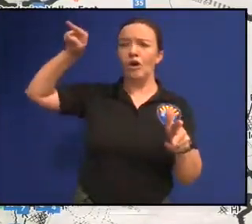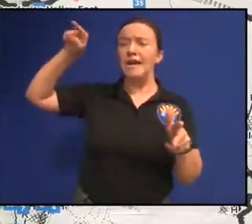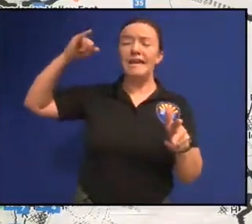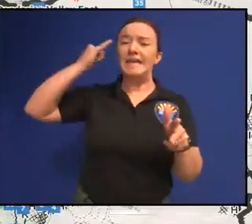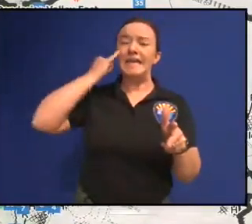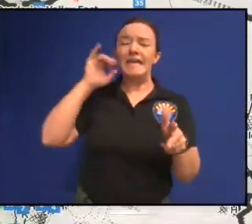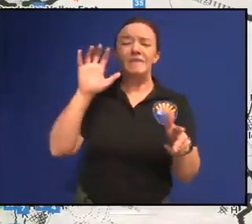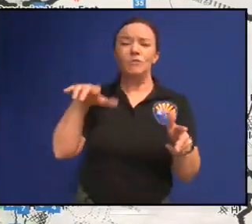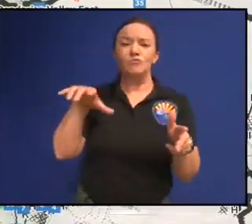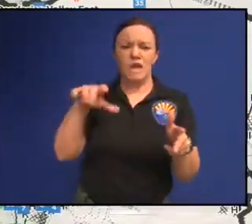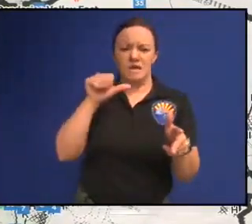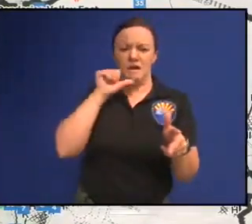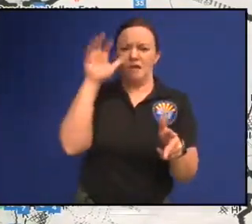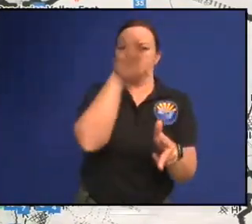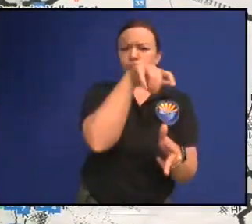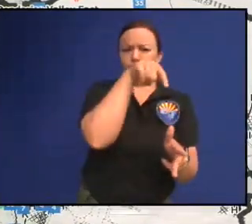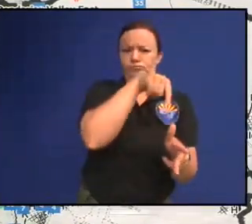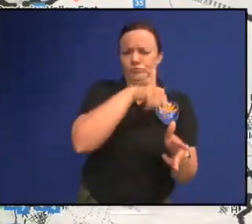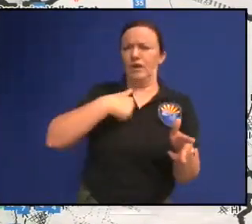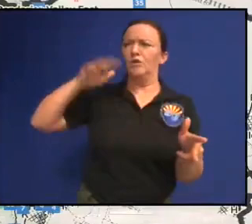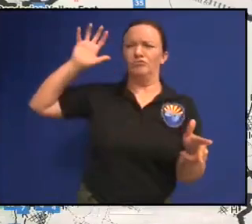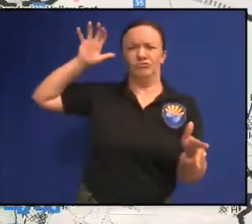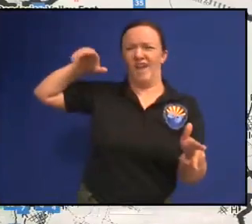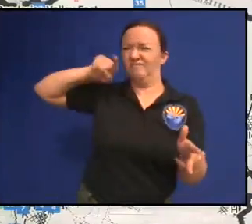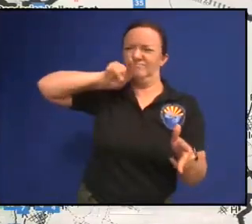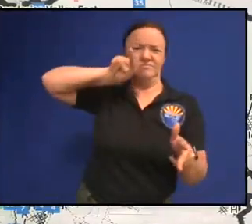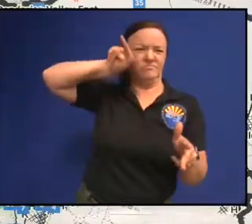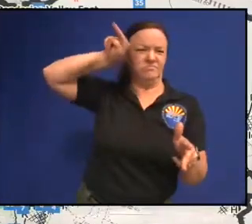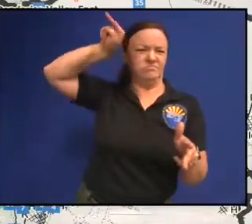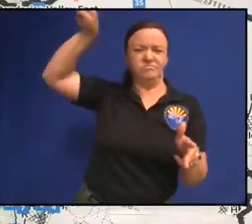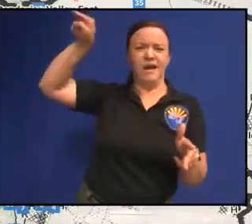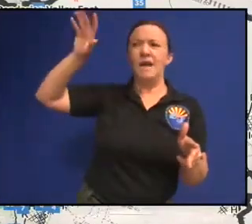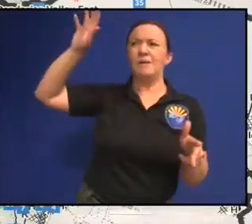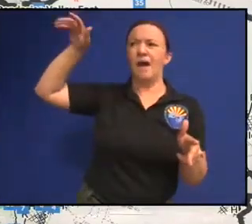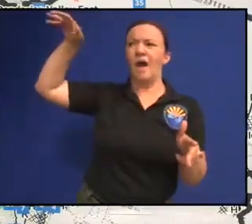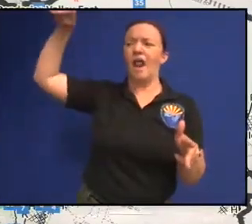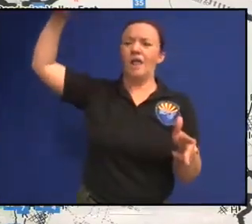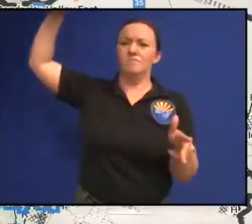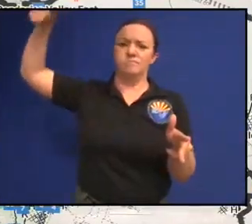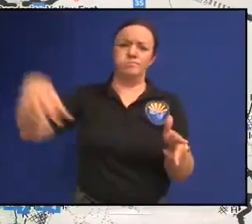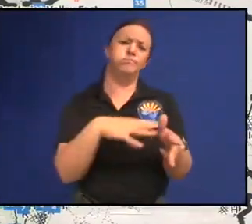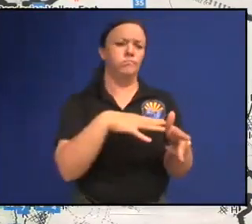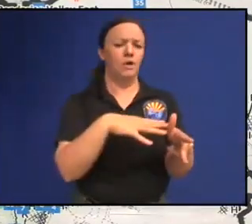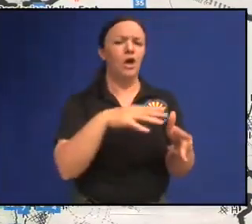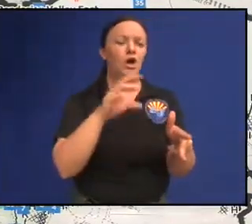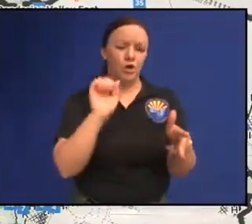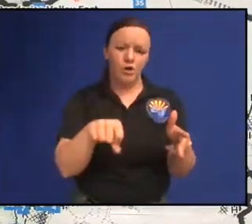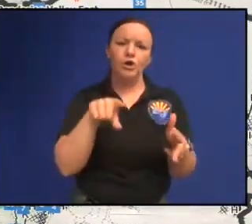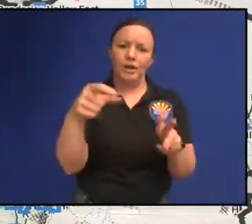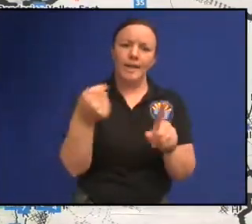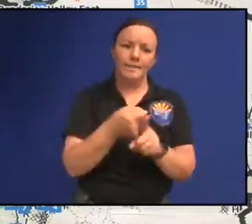IT COULD BE ON THE MOUNTAIN TOP, MILES AWAY FROM WHERE YOU'RE AT, AND IT CAN IMPACT YOU DOWN LOWER. HEADS UP FOR THAT AS YOU MOVE FORWARD IN THE FUTURE.